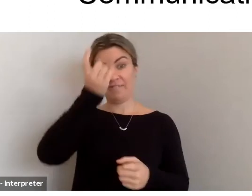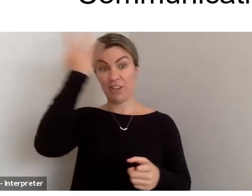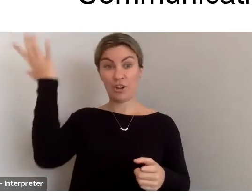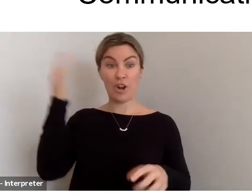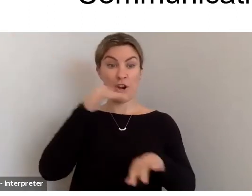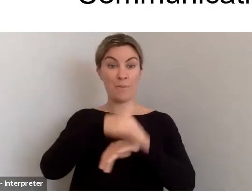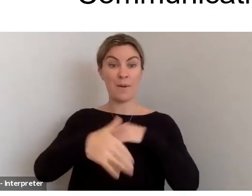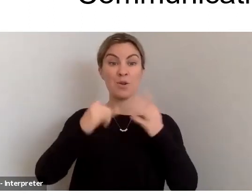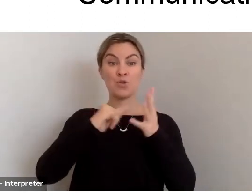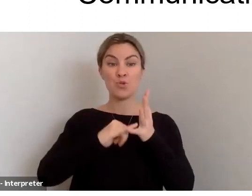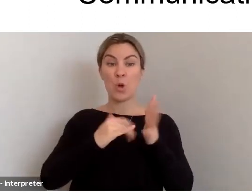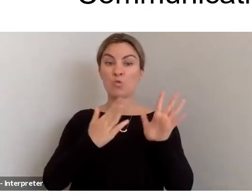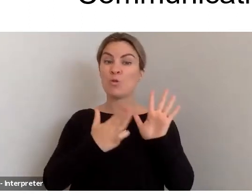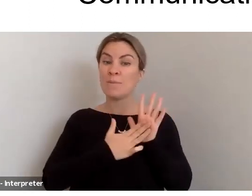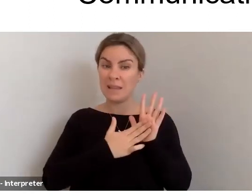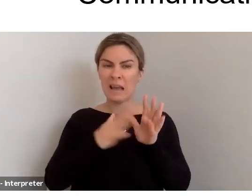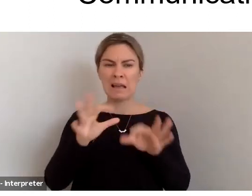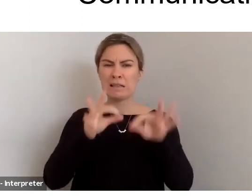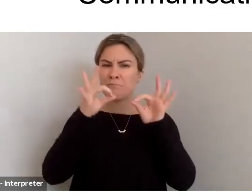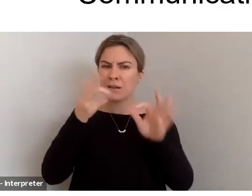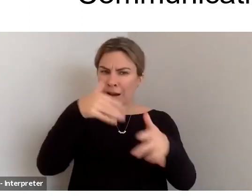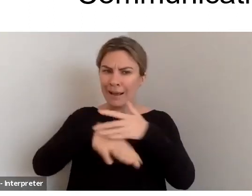particularly if we are in the industry and use it as a tool for